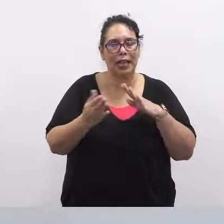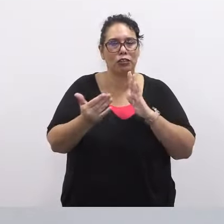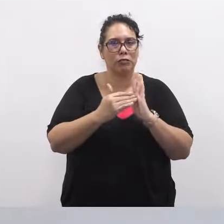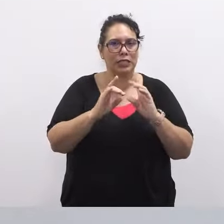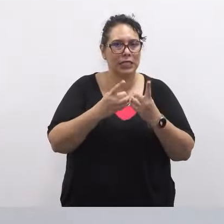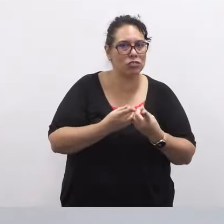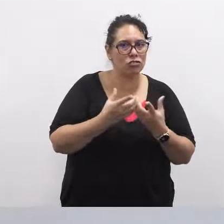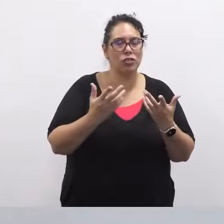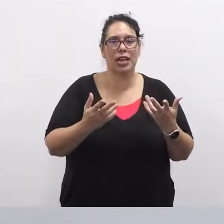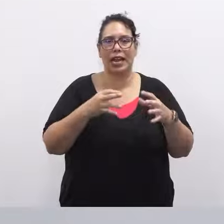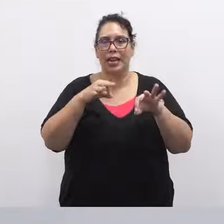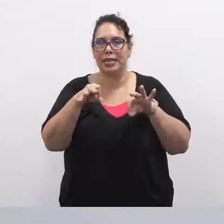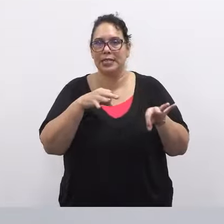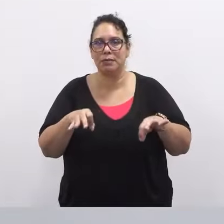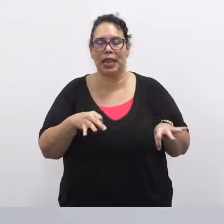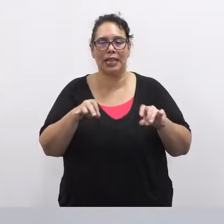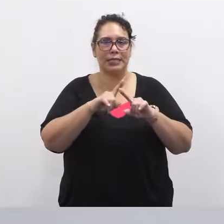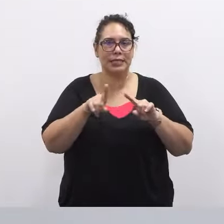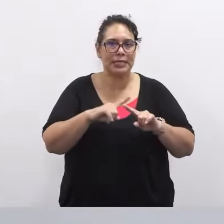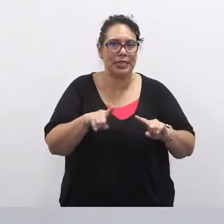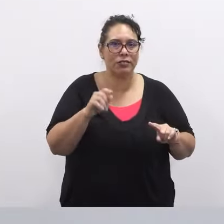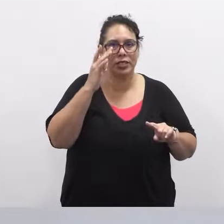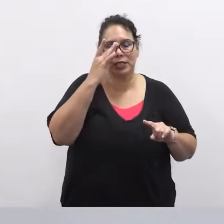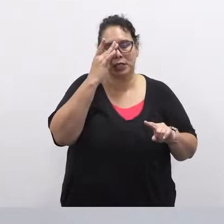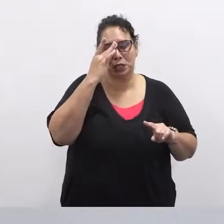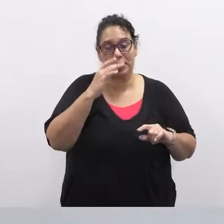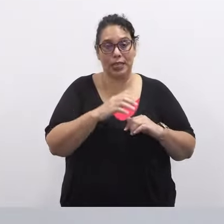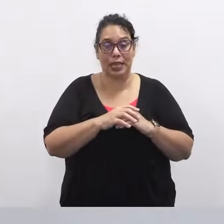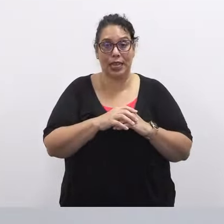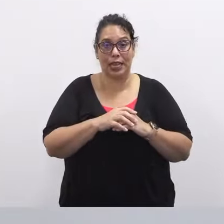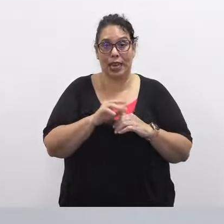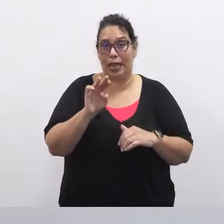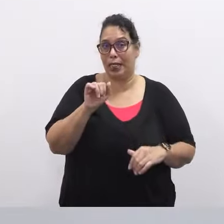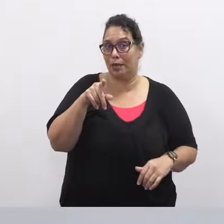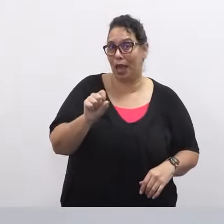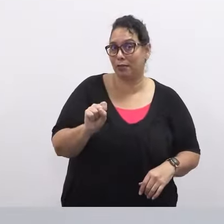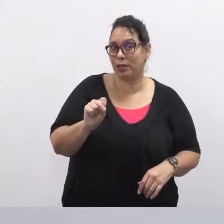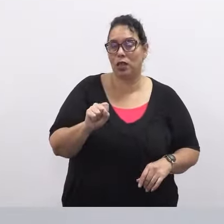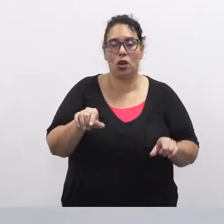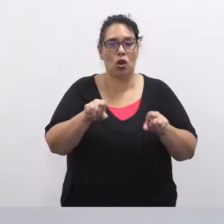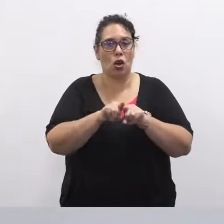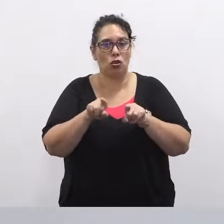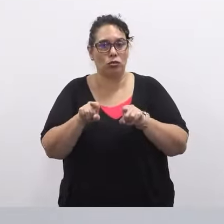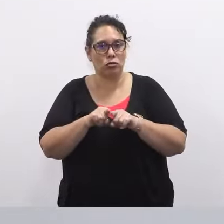and explain to them the differences in the maps, and also elicit their feedback.